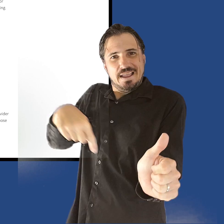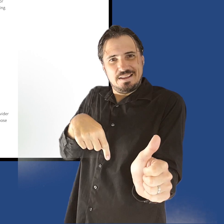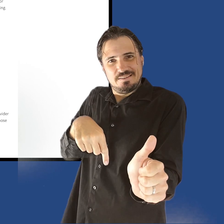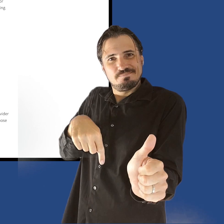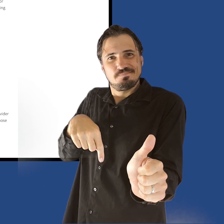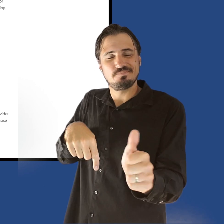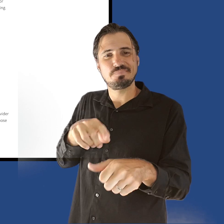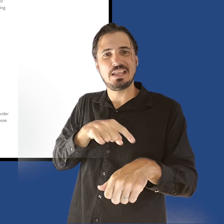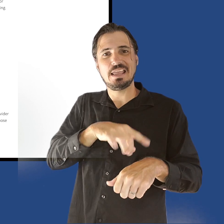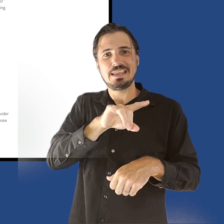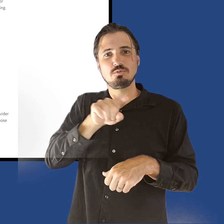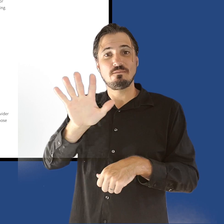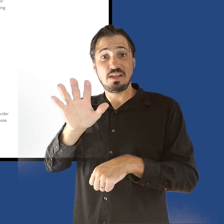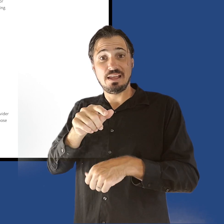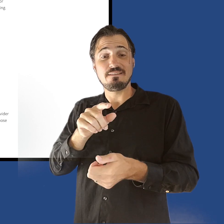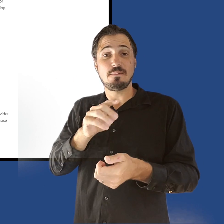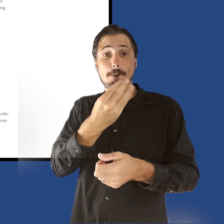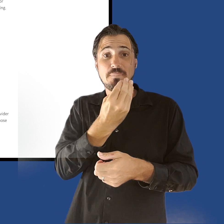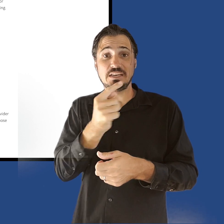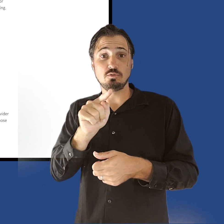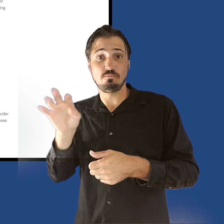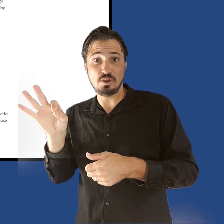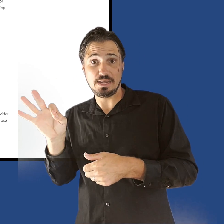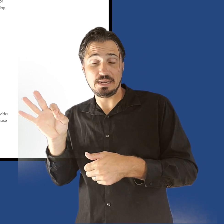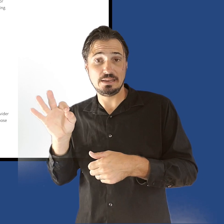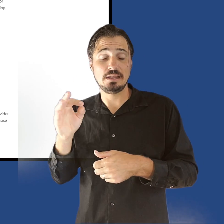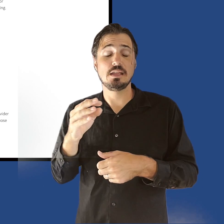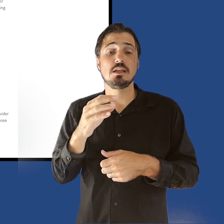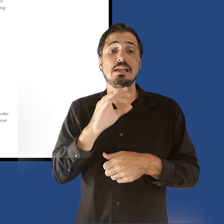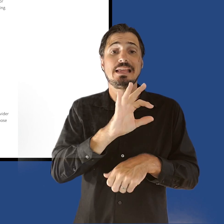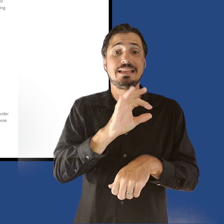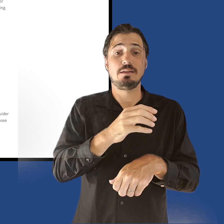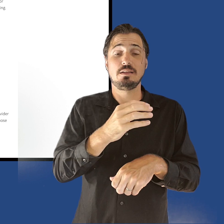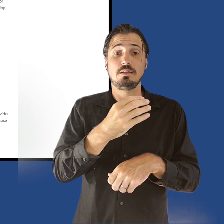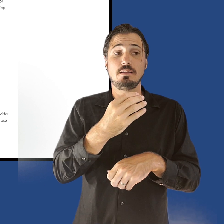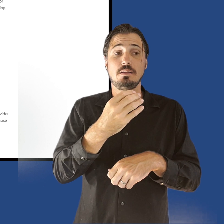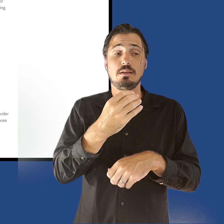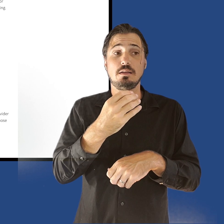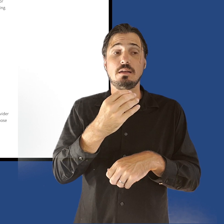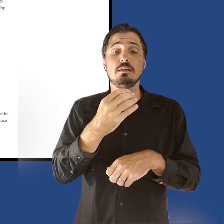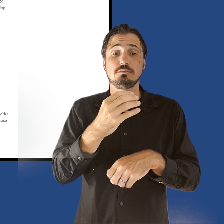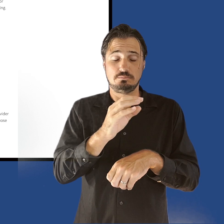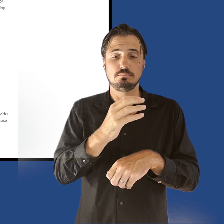It is open 8 a.m. to 5 p.m. on weekdays, and 9 a.m. to 2 p.m. on weekends and holidays.